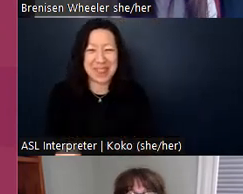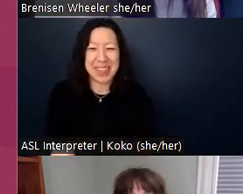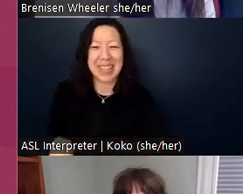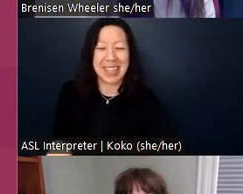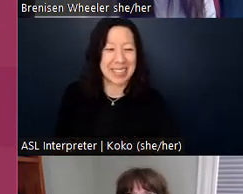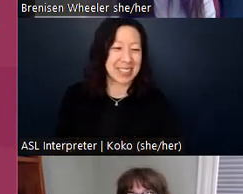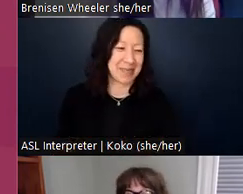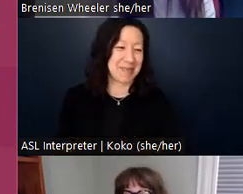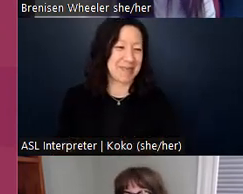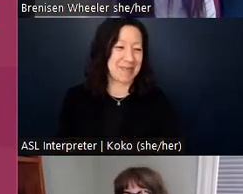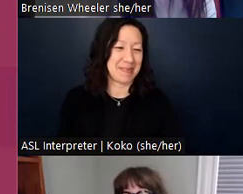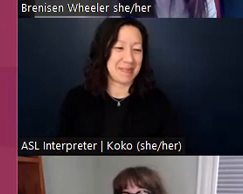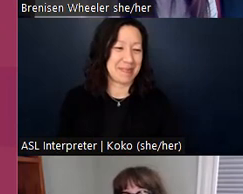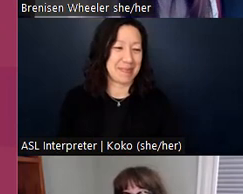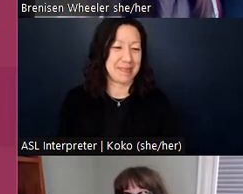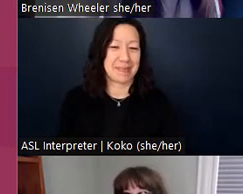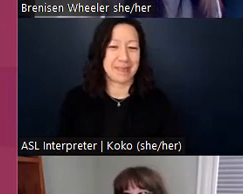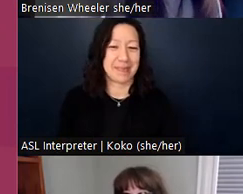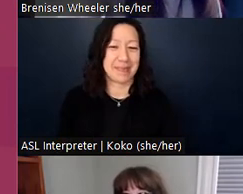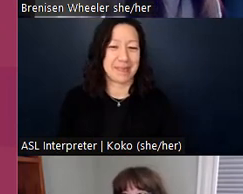care about me 12:32:32 if you would stay, Don't you don't